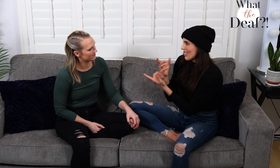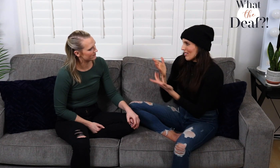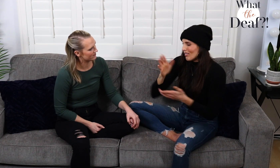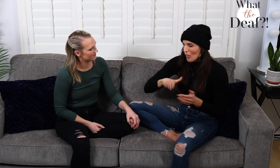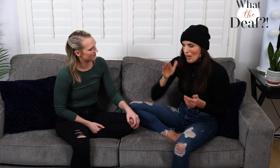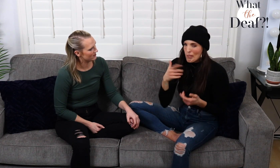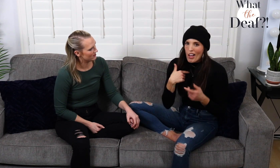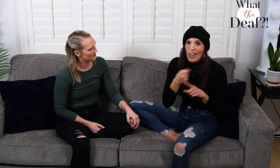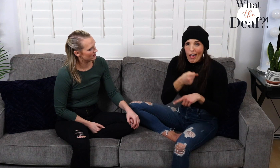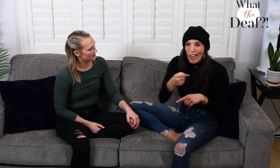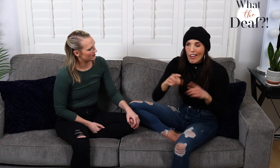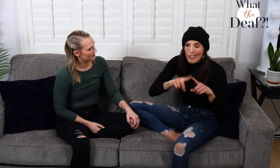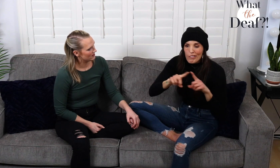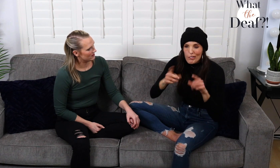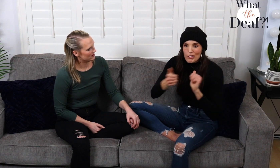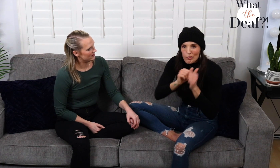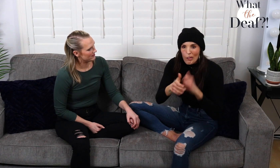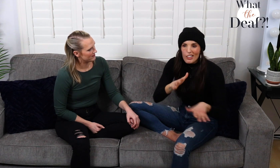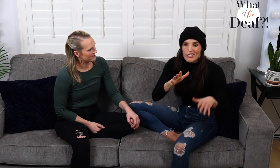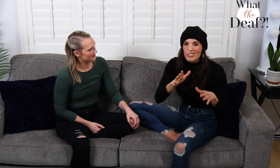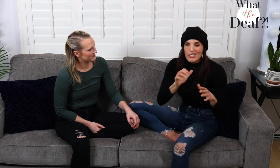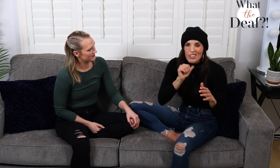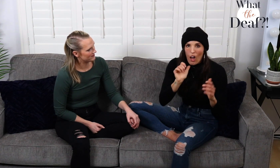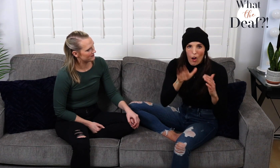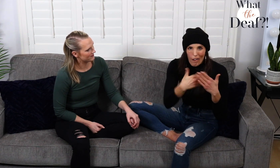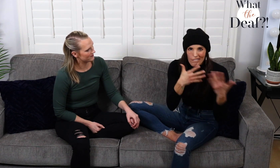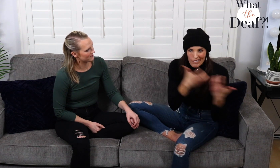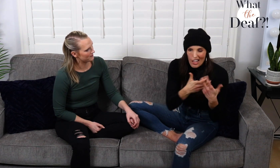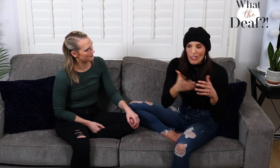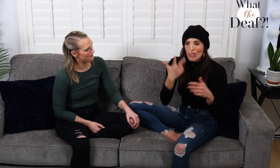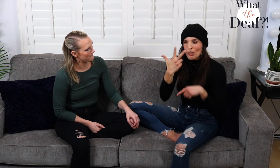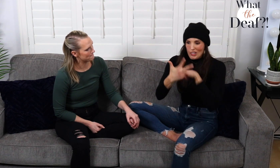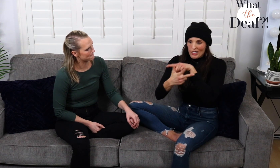Well, like you said growing up I will also put into multiple different sports and not all